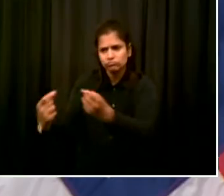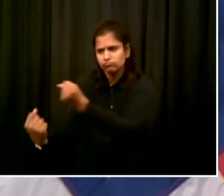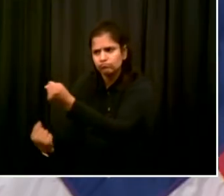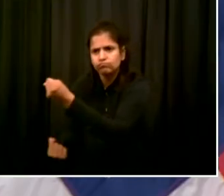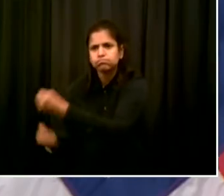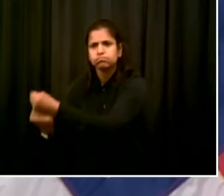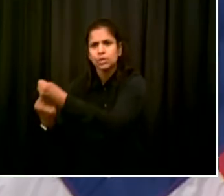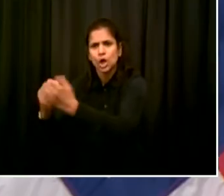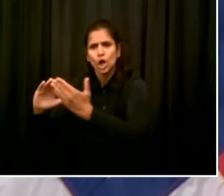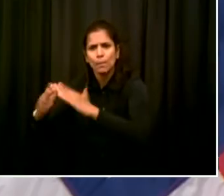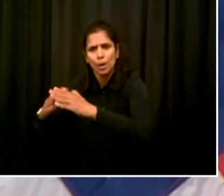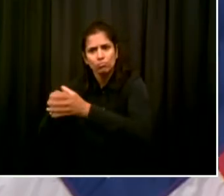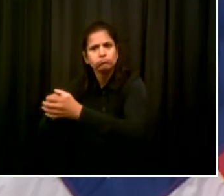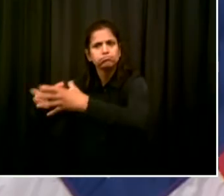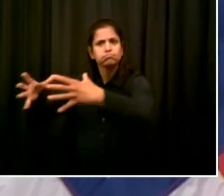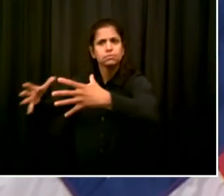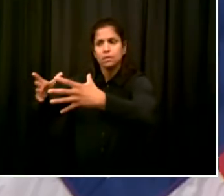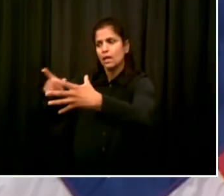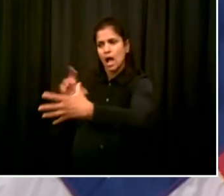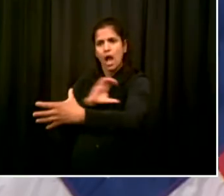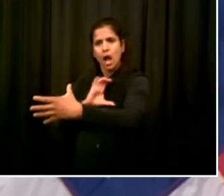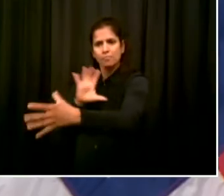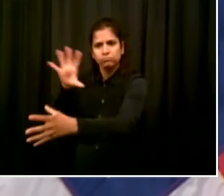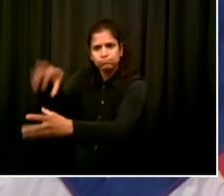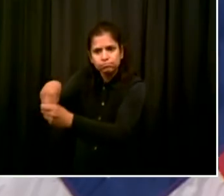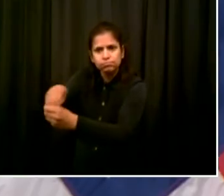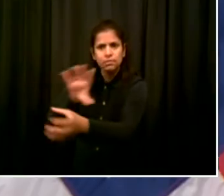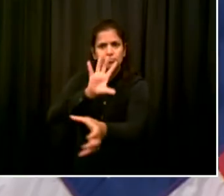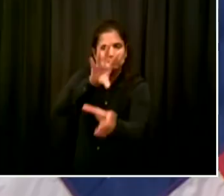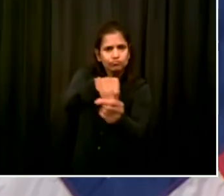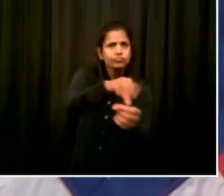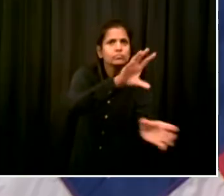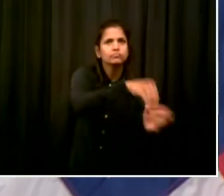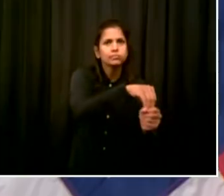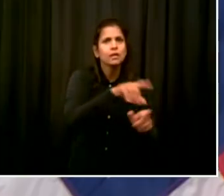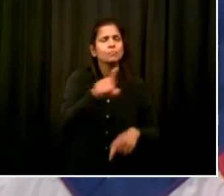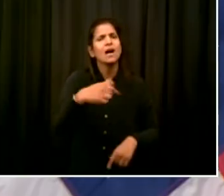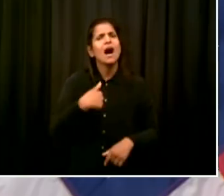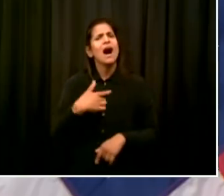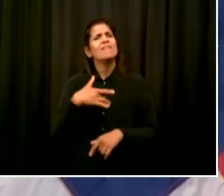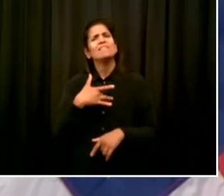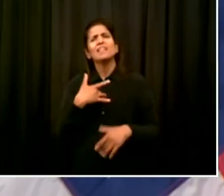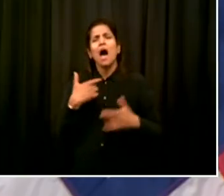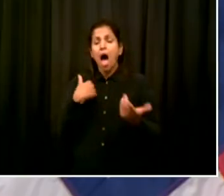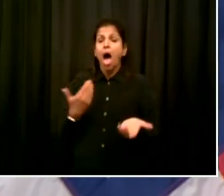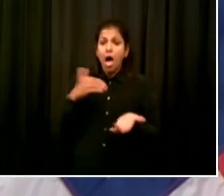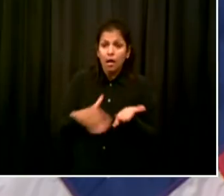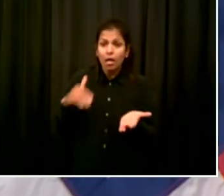IT IS GOING TO BE INCREDIBLY DIFFICULT . WHEN YOU DON'T HAVE AN OPERATING COURT SYSTEM,